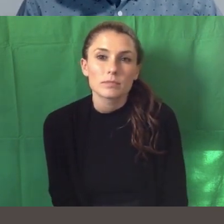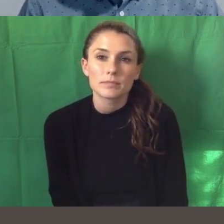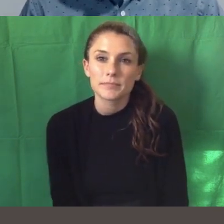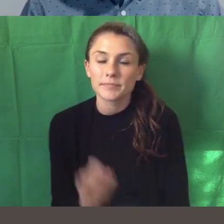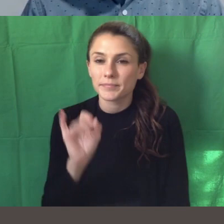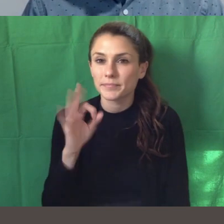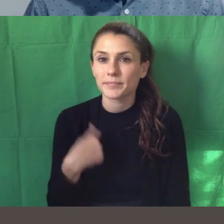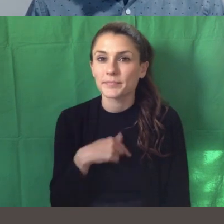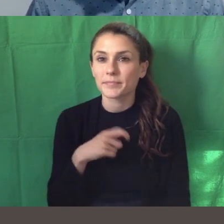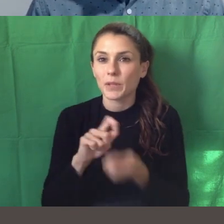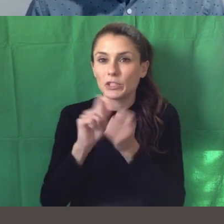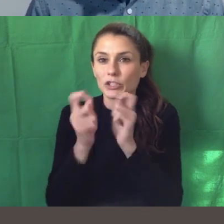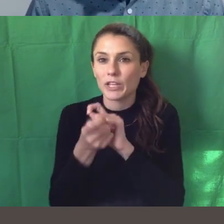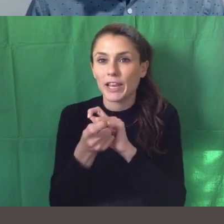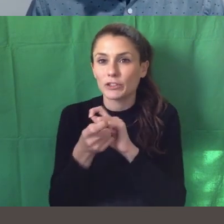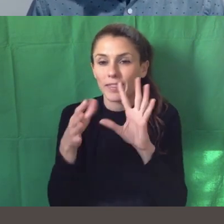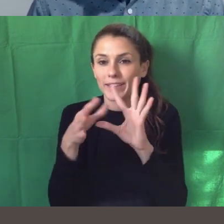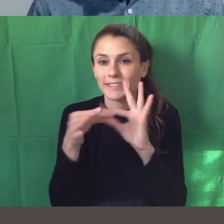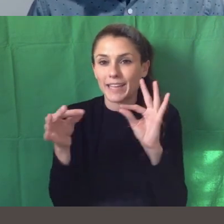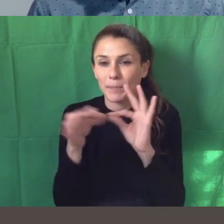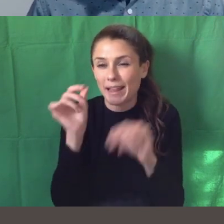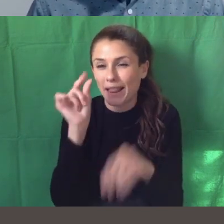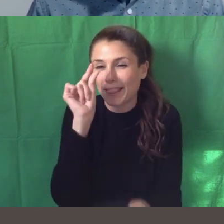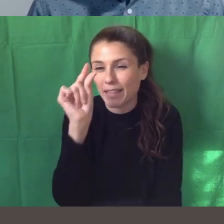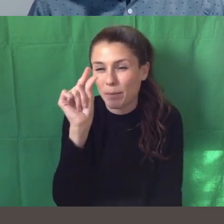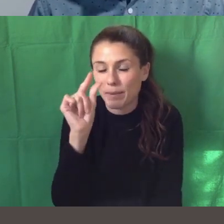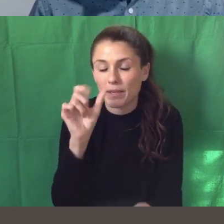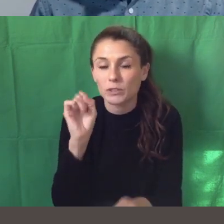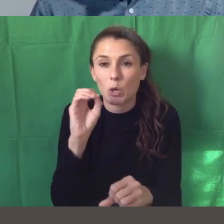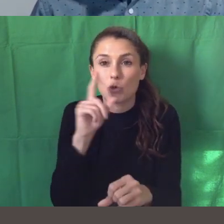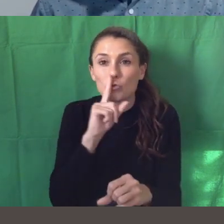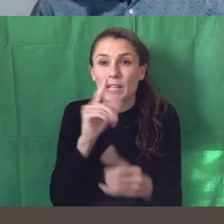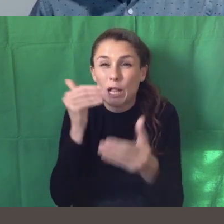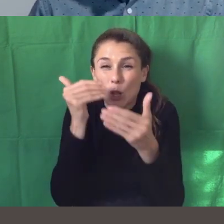But if we change the statement slightly, so it almost looks the same,